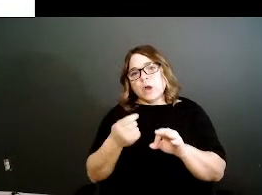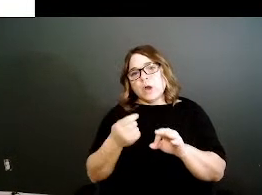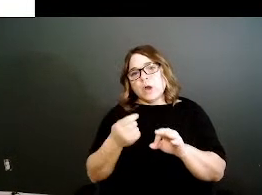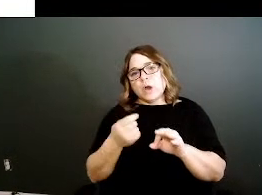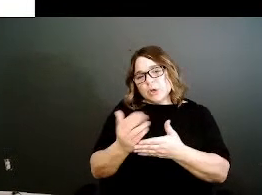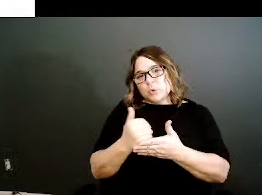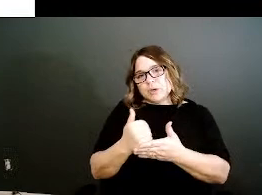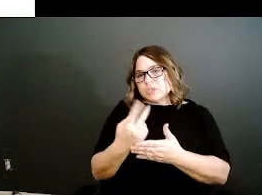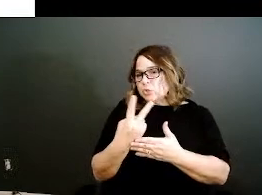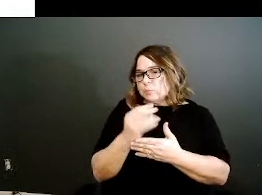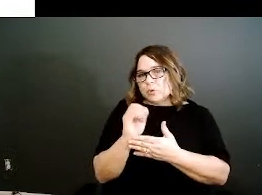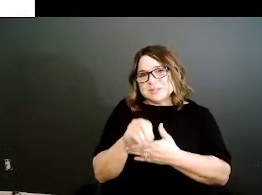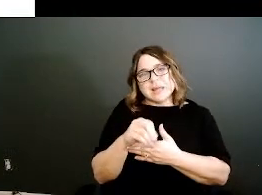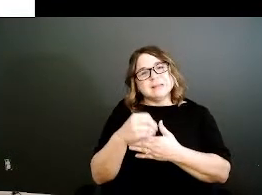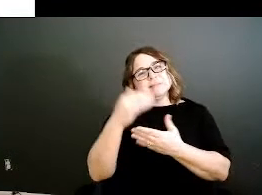SO I LOOK AT THIS AS A -- IN THE SPIRIT OF THE